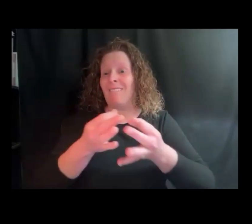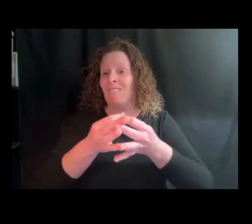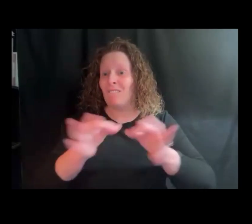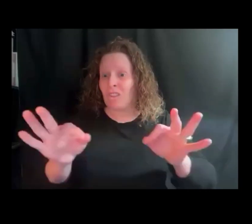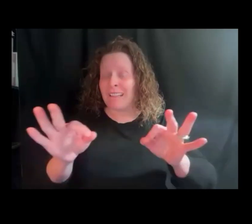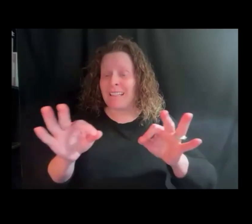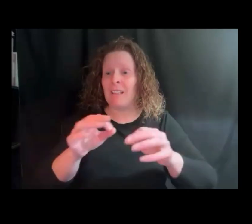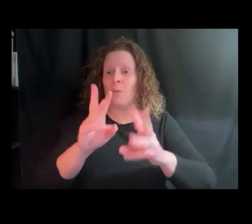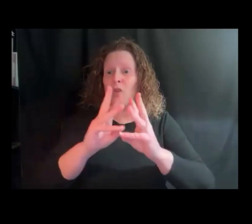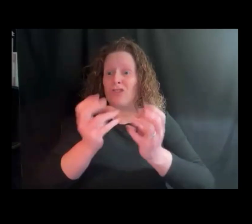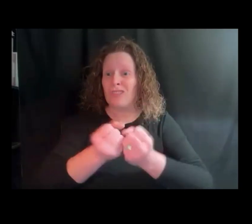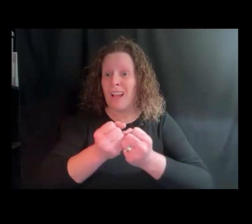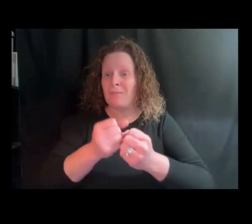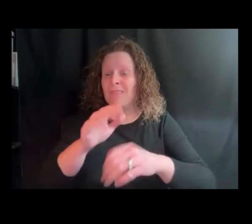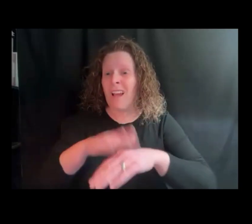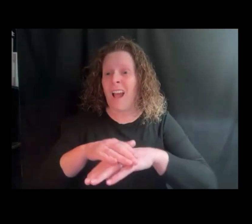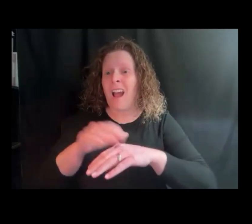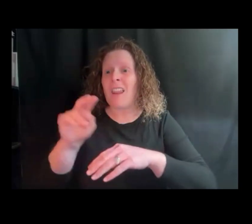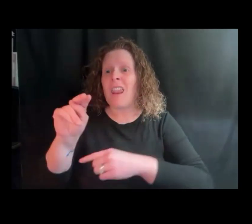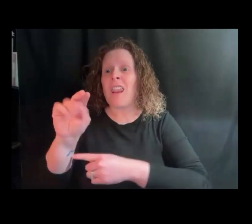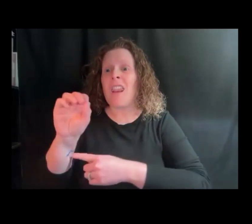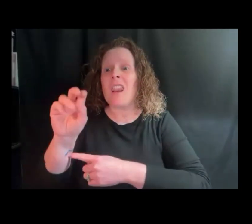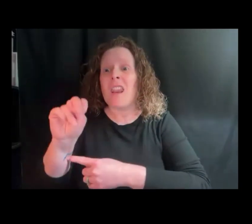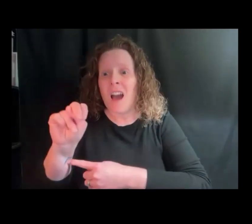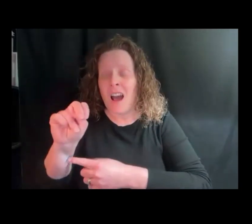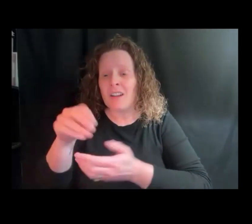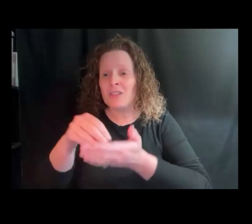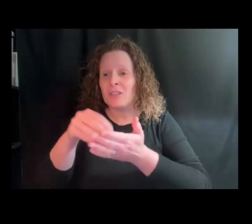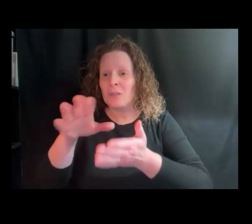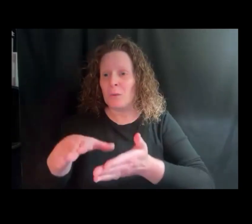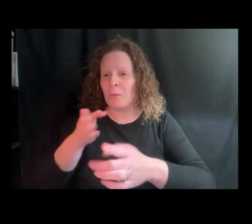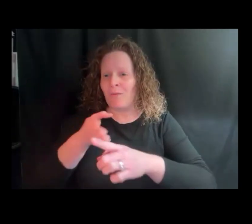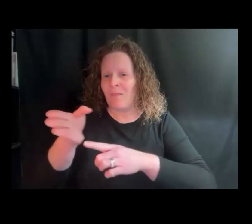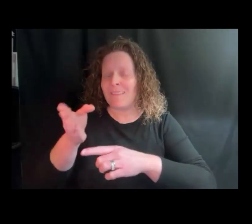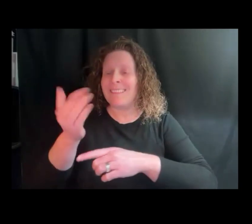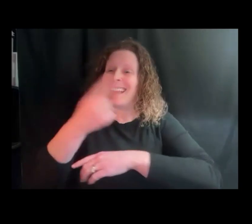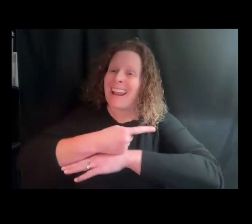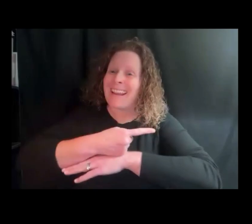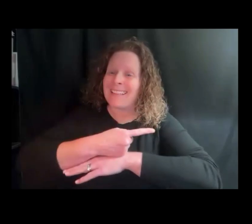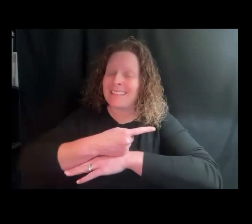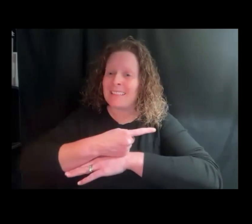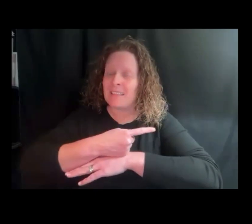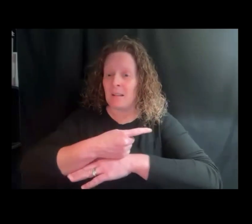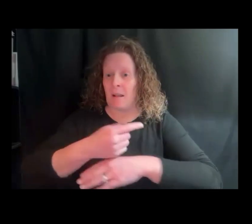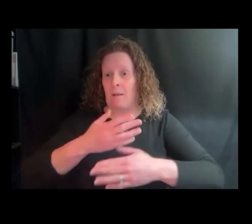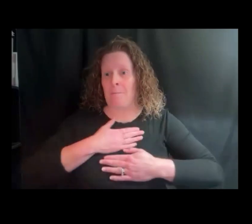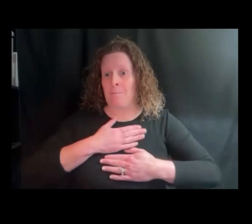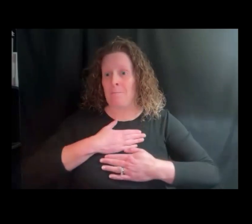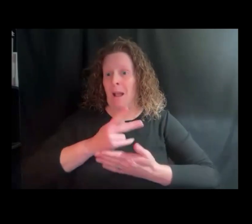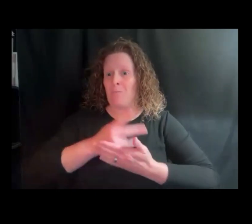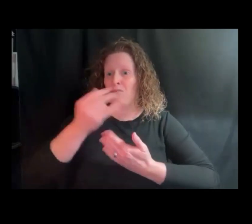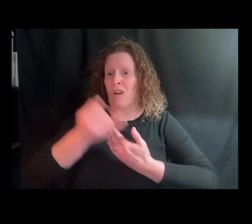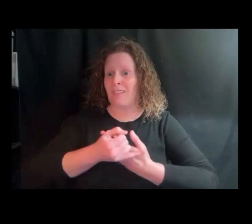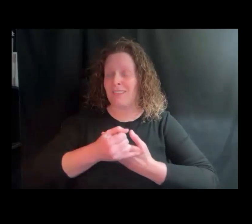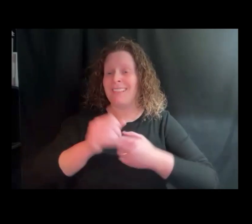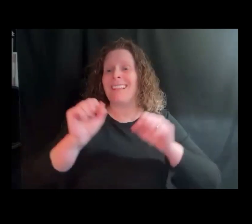education credits. Schools should provide free workshops for non-student professional days.